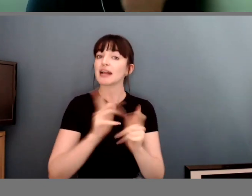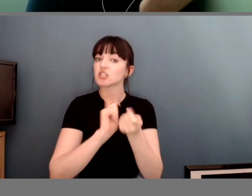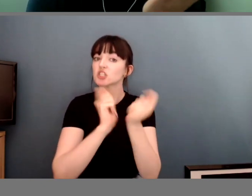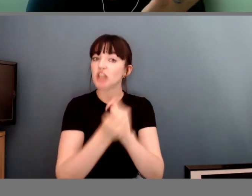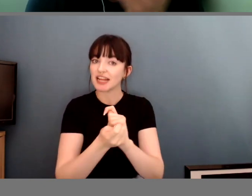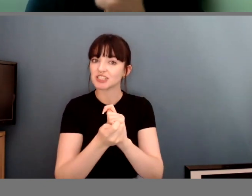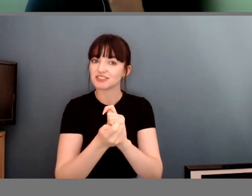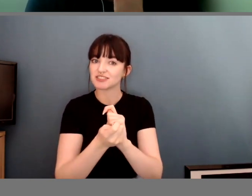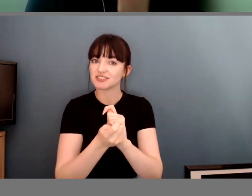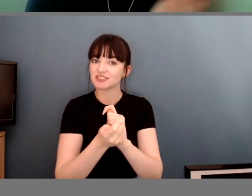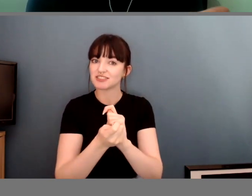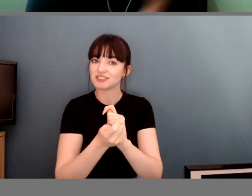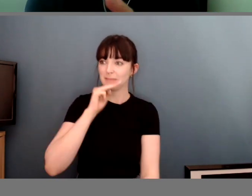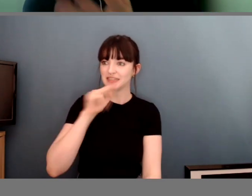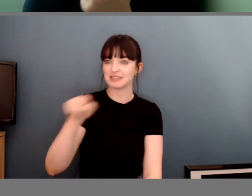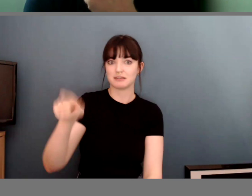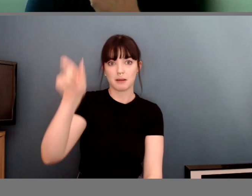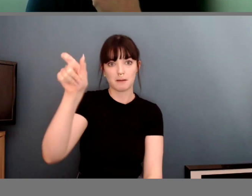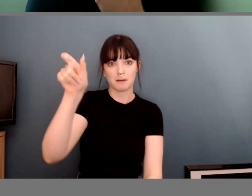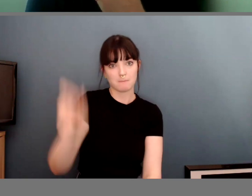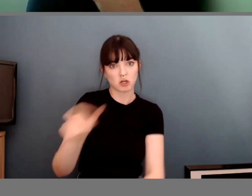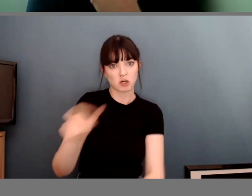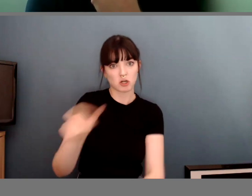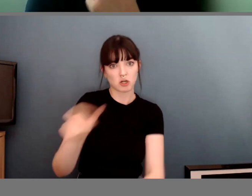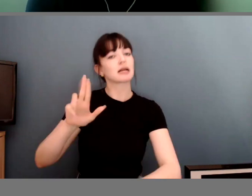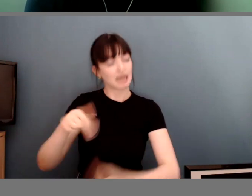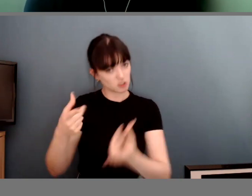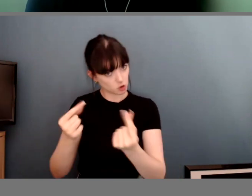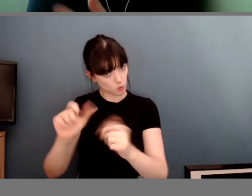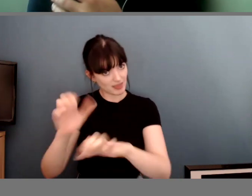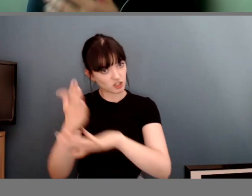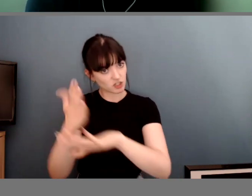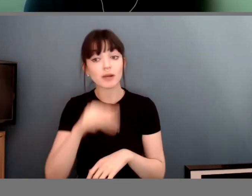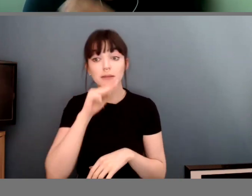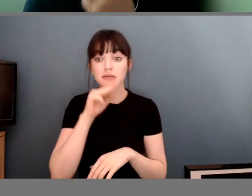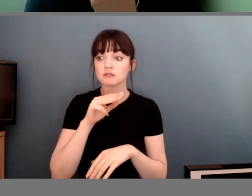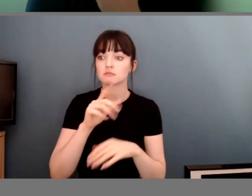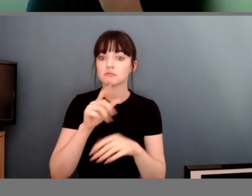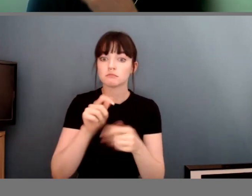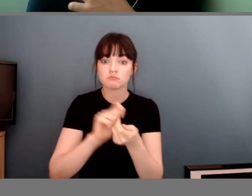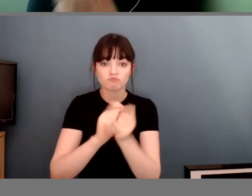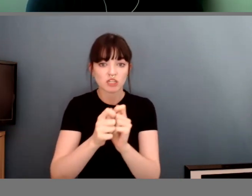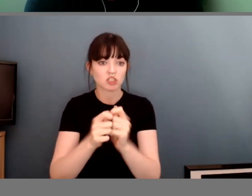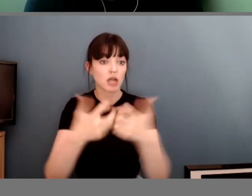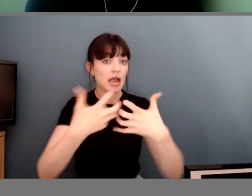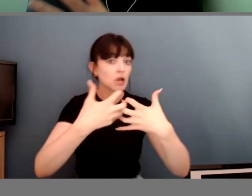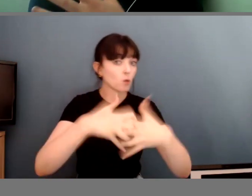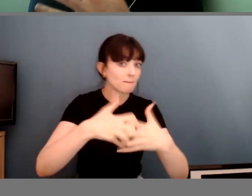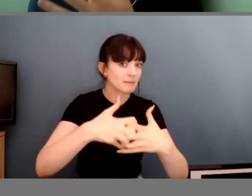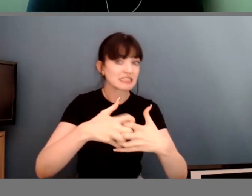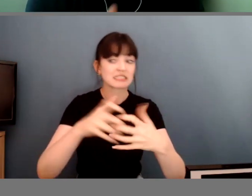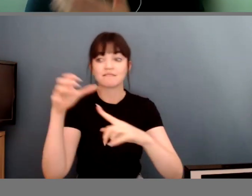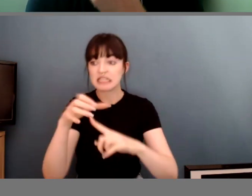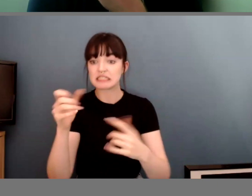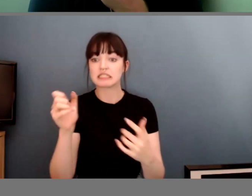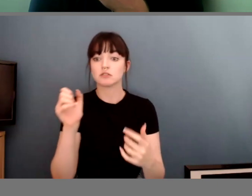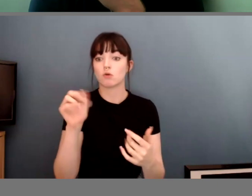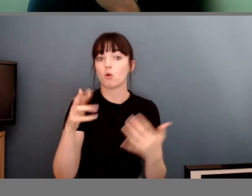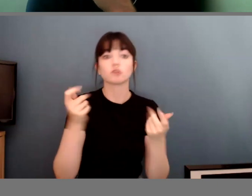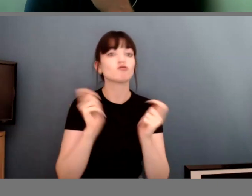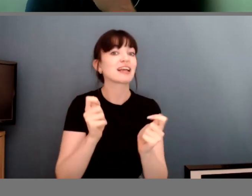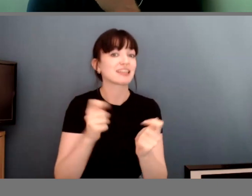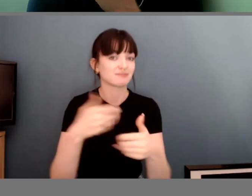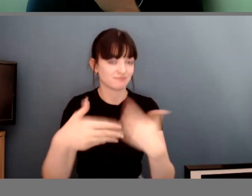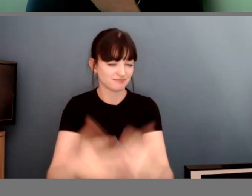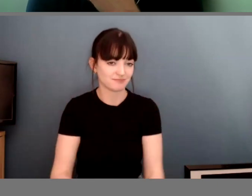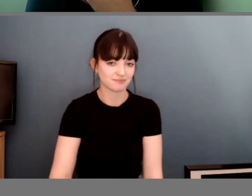out their work and it can be adapting equipment and facilities and providing training. Again an